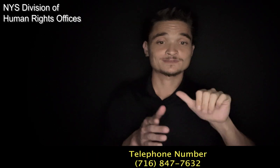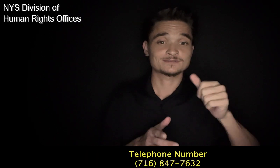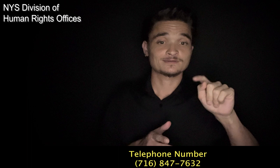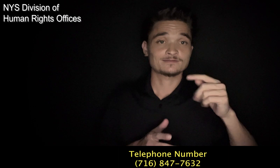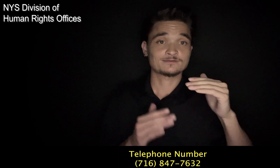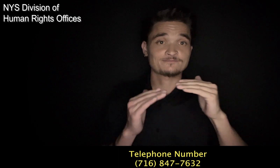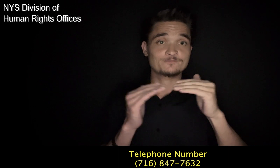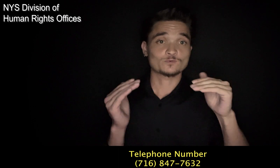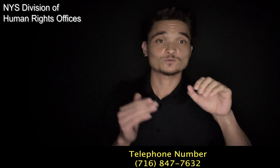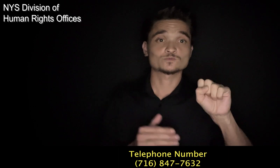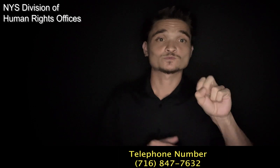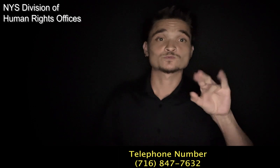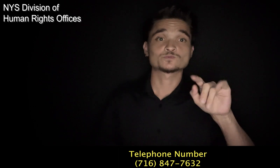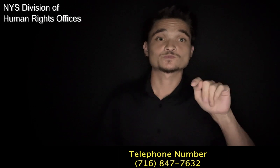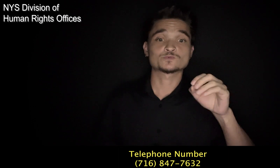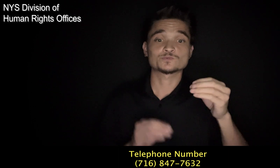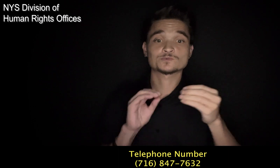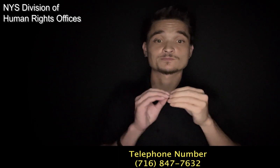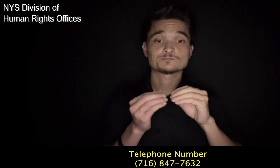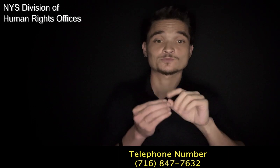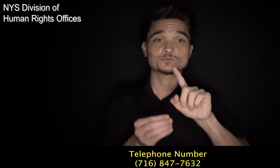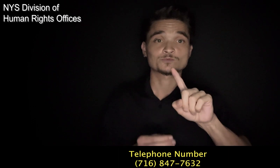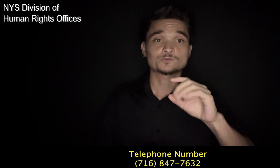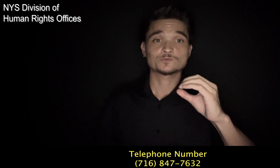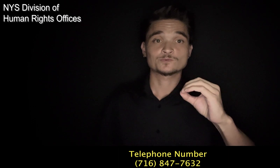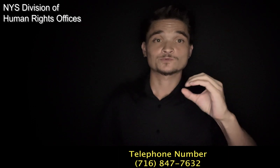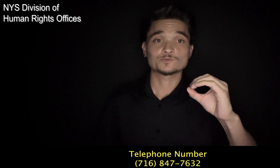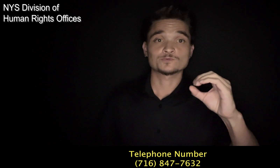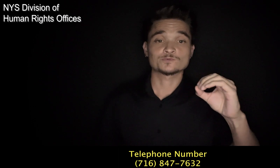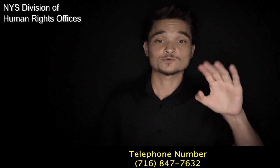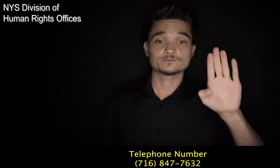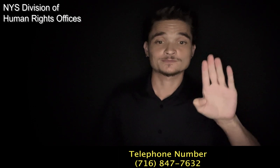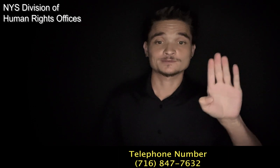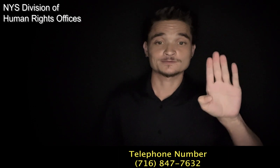Telephone Number (716) 847-7632